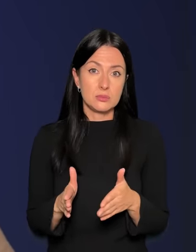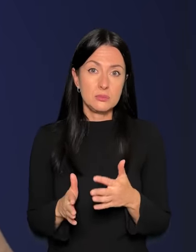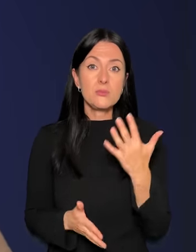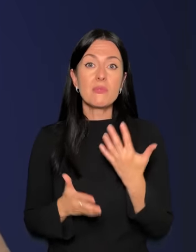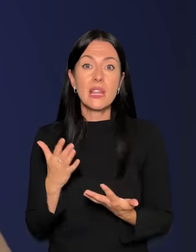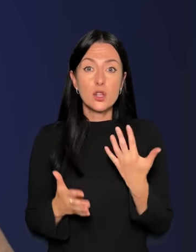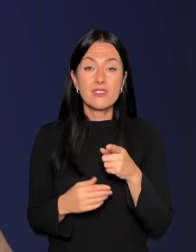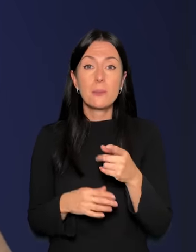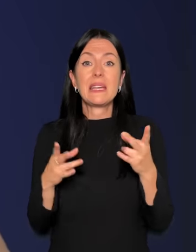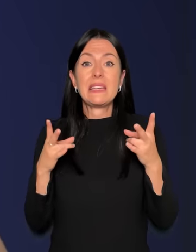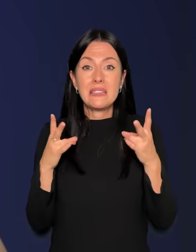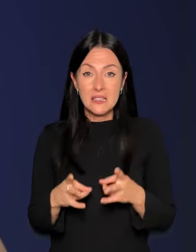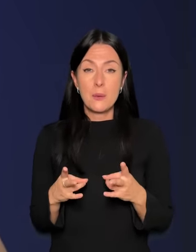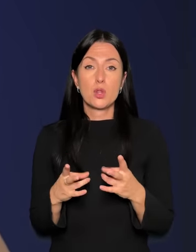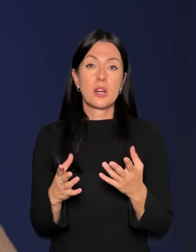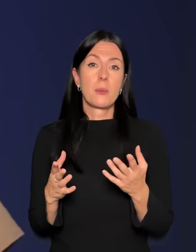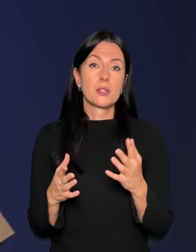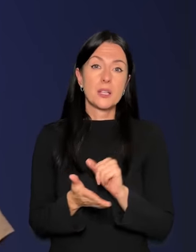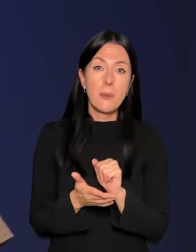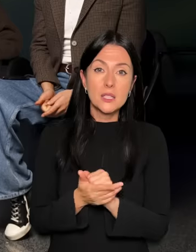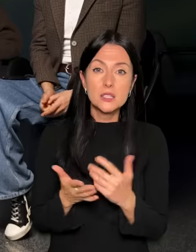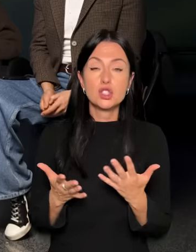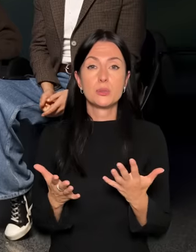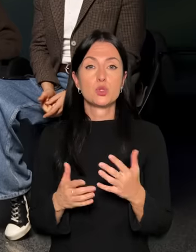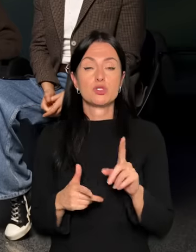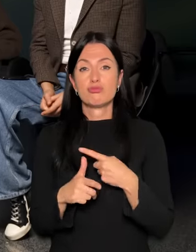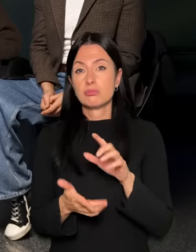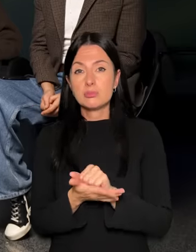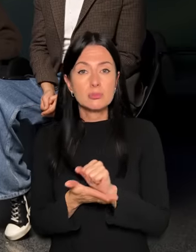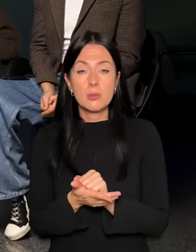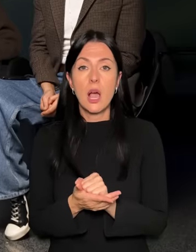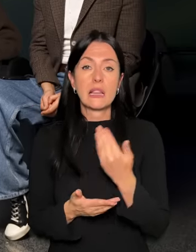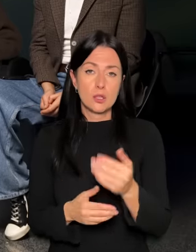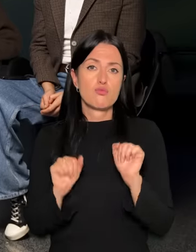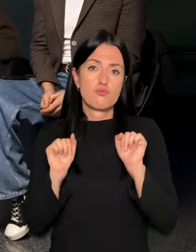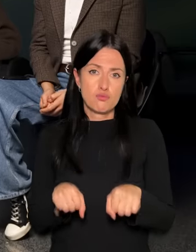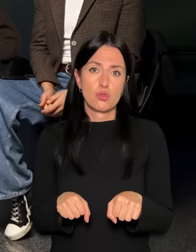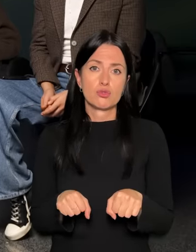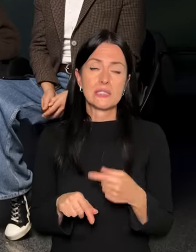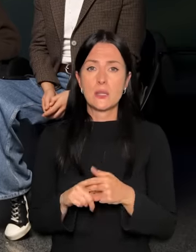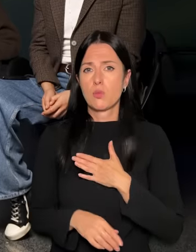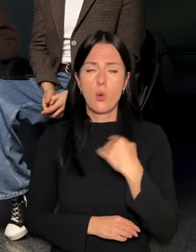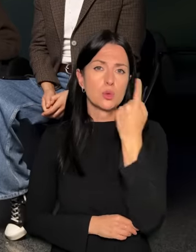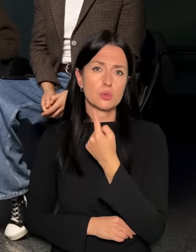If you want to do something, you'll find a way to adapt.